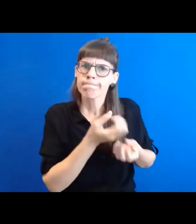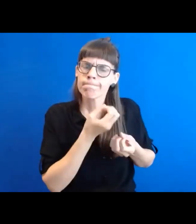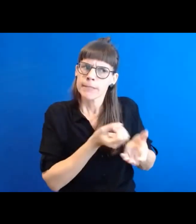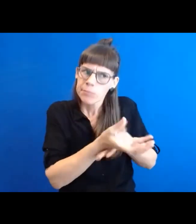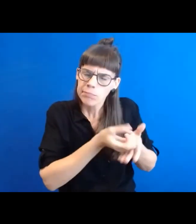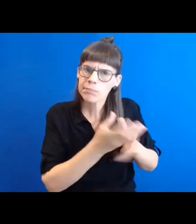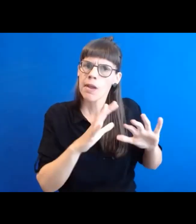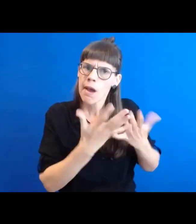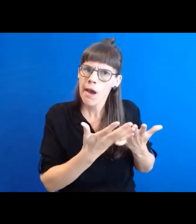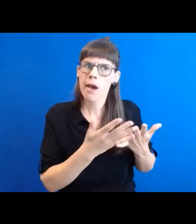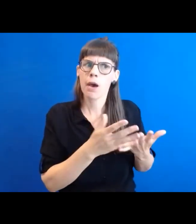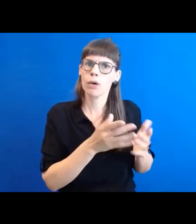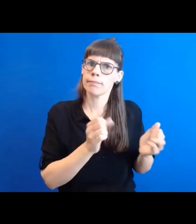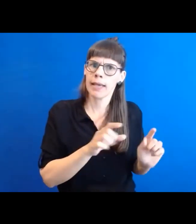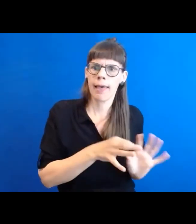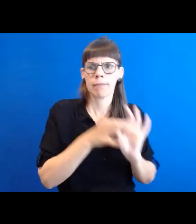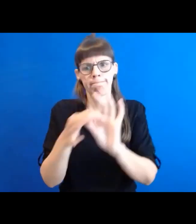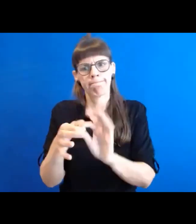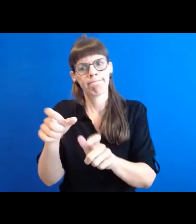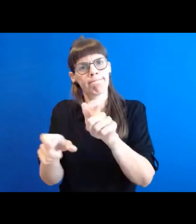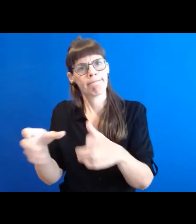meetings producing tip sheets and sharing them with different